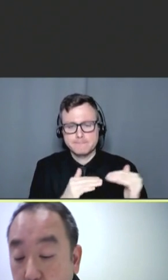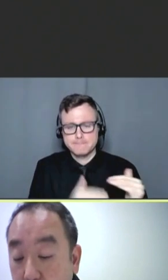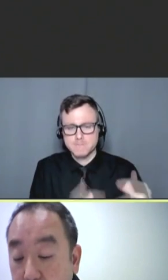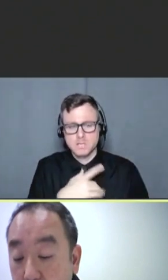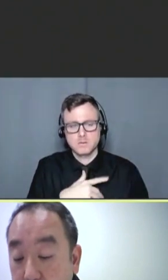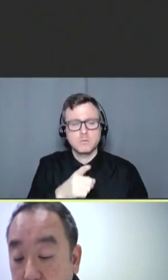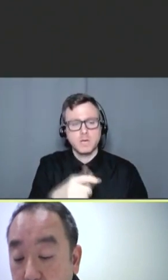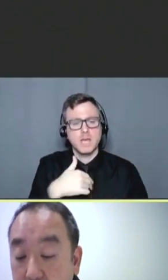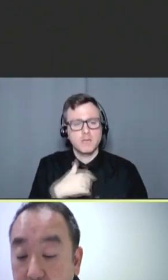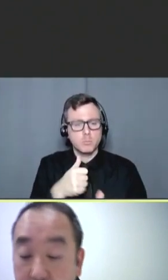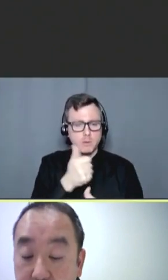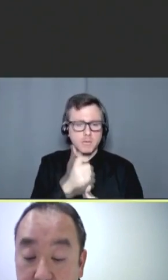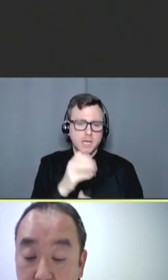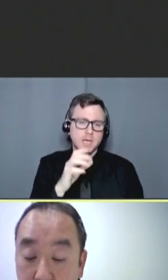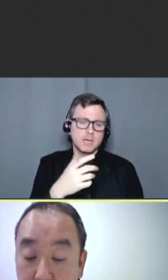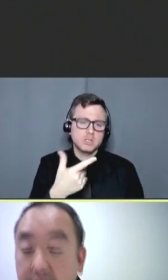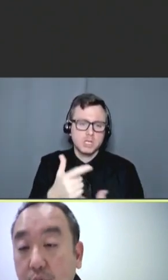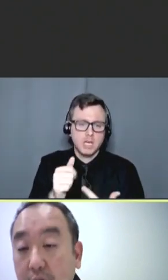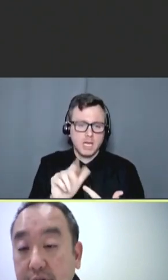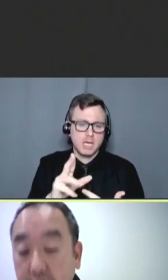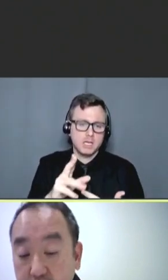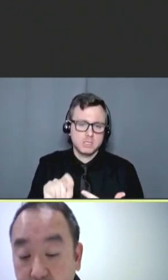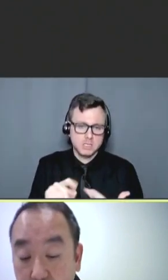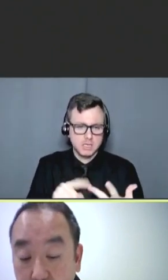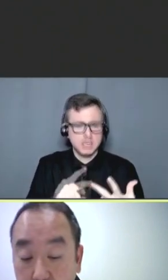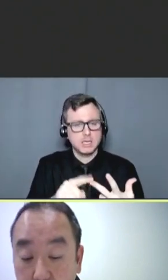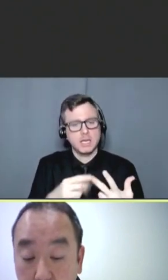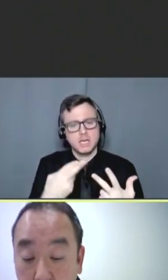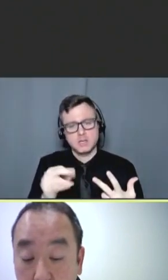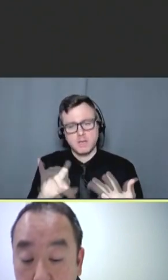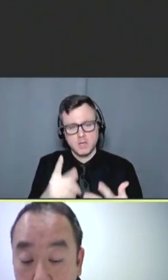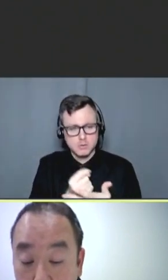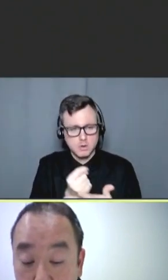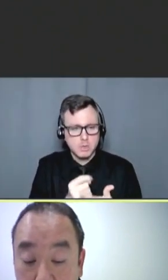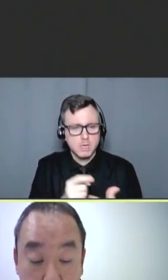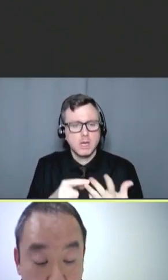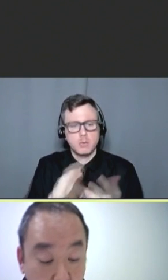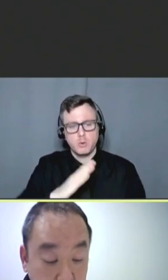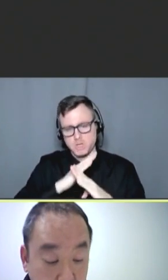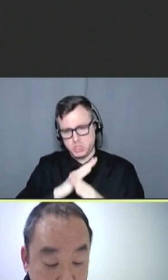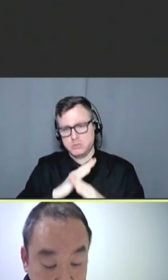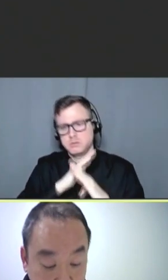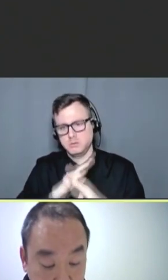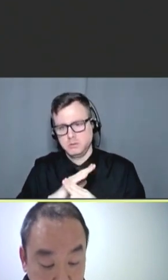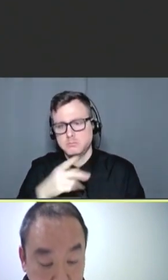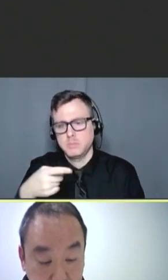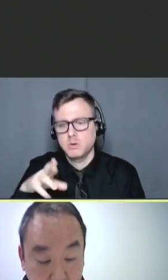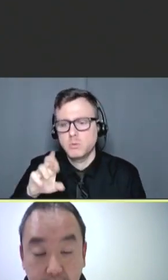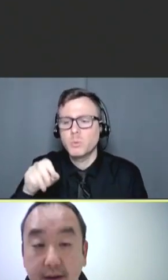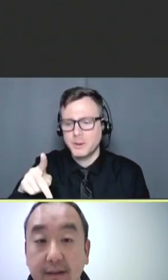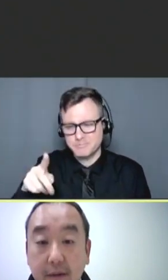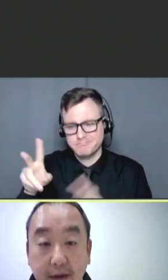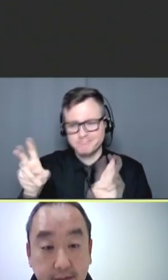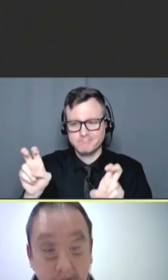hormonal therapy, HIV treatments, as well as HIV pre-exposure prophylaxis. Next slide, please.